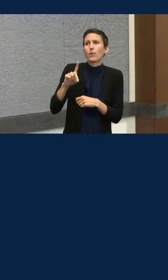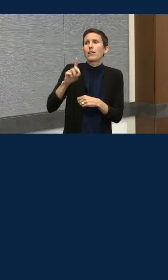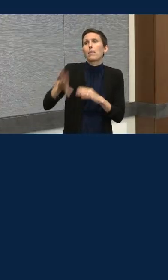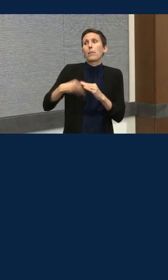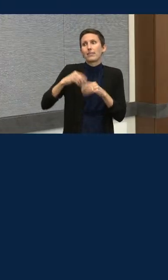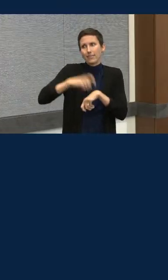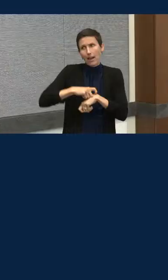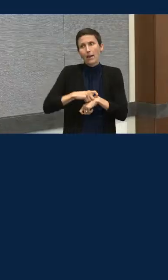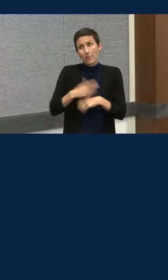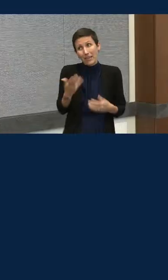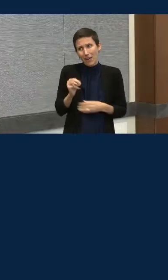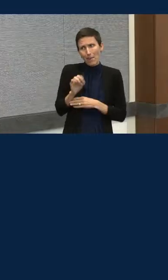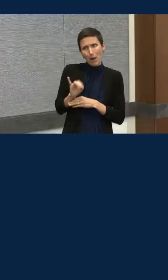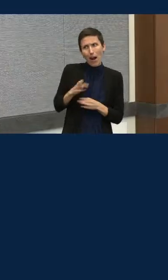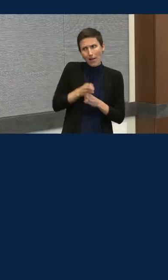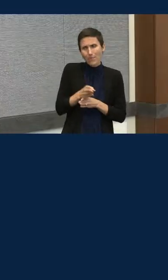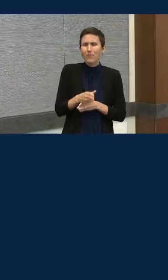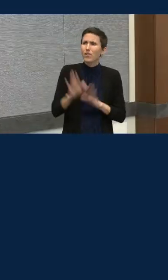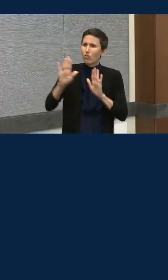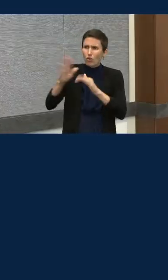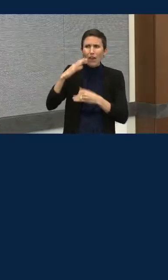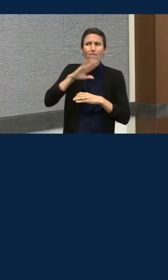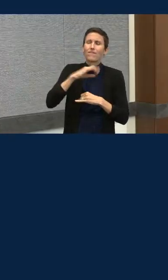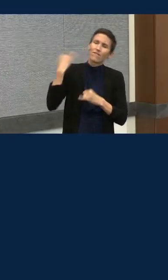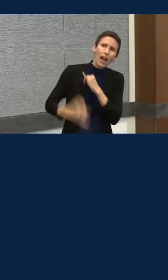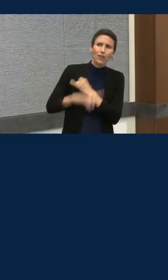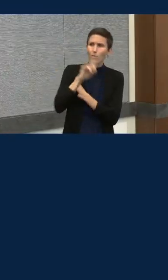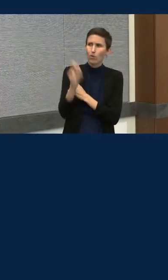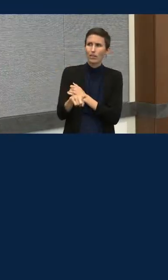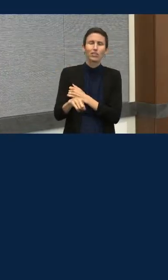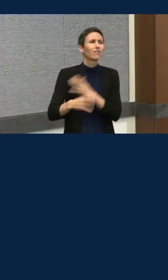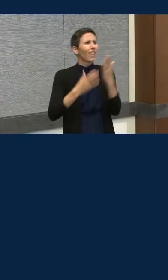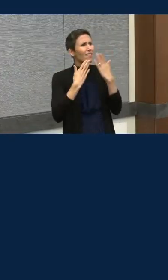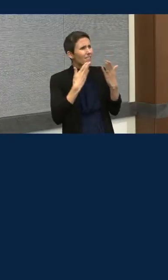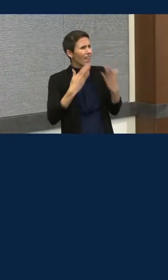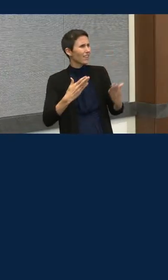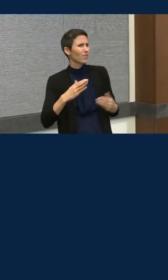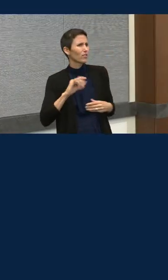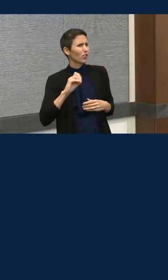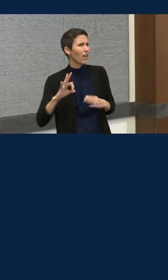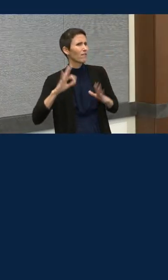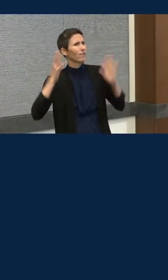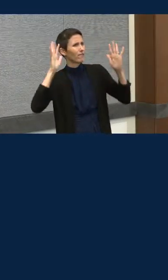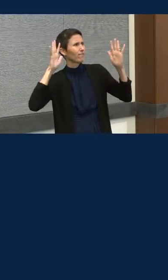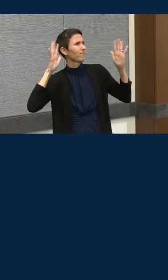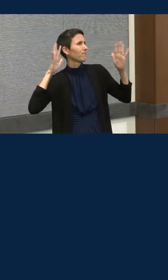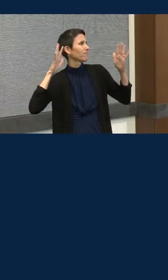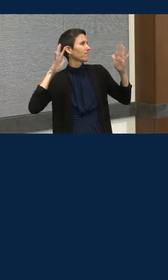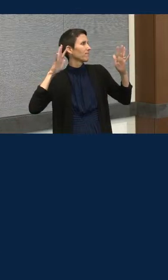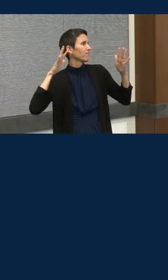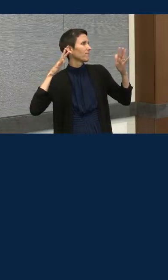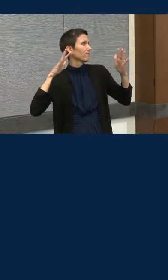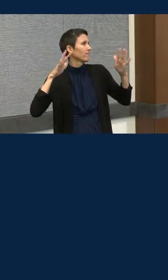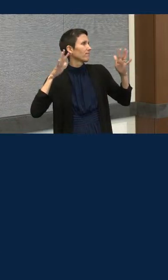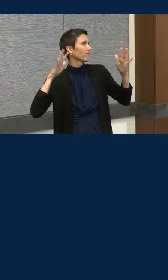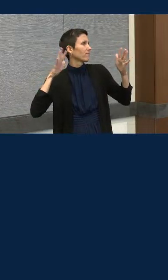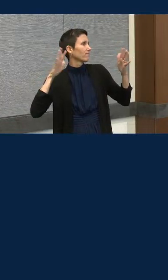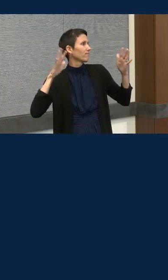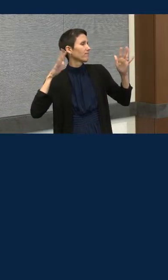final question thank you. Thanks, Jeff. Let's thank our speaker.